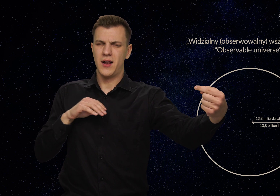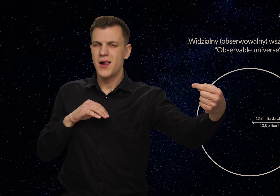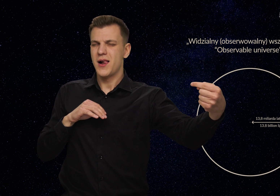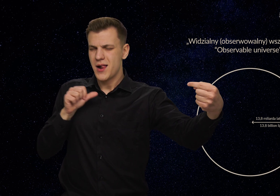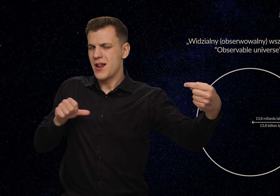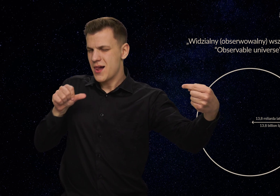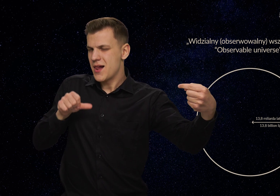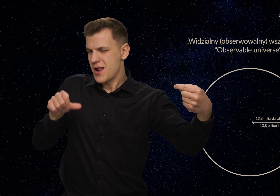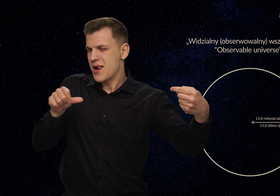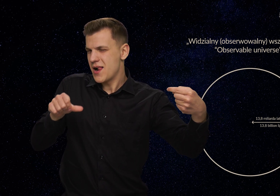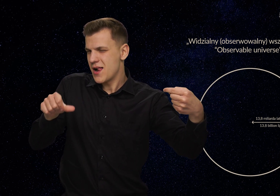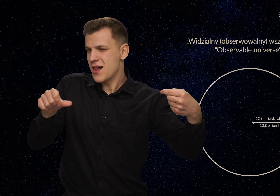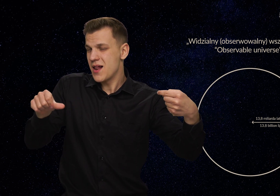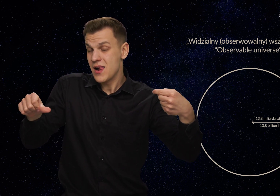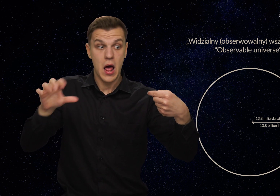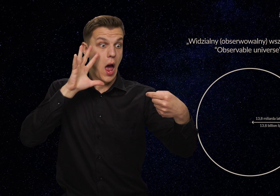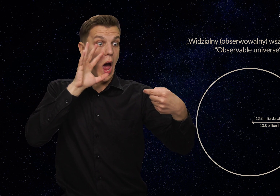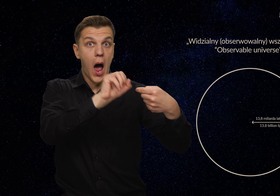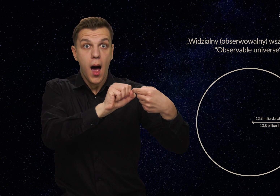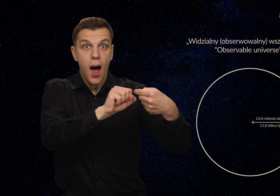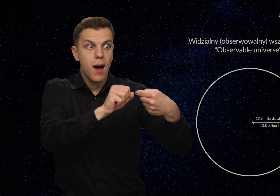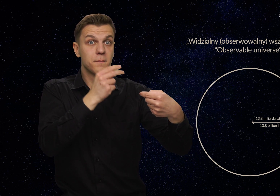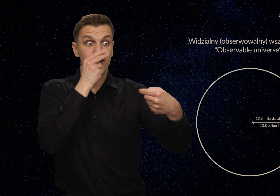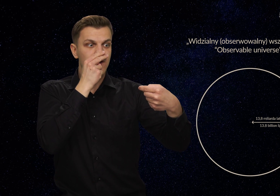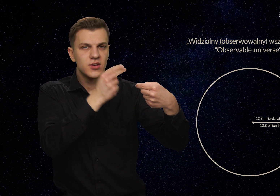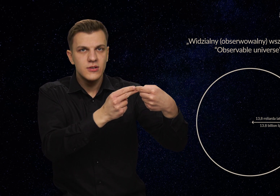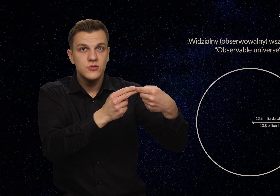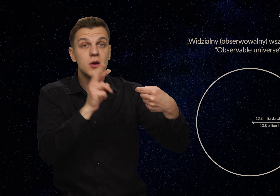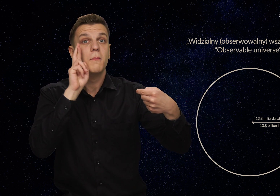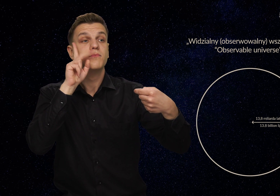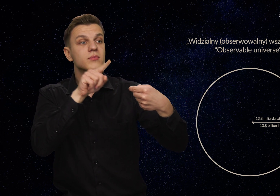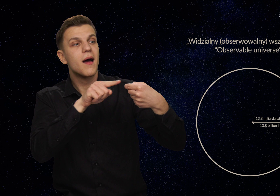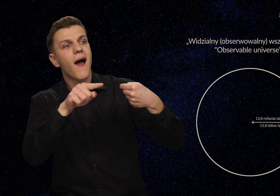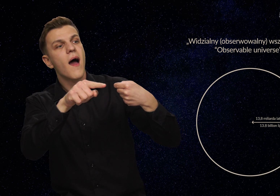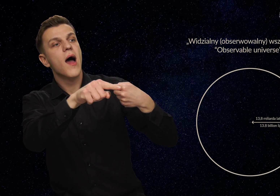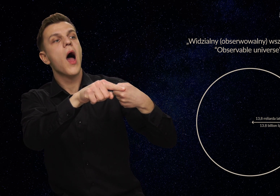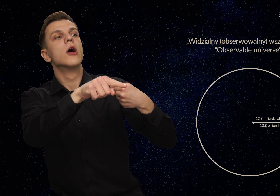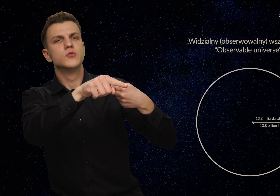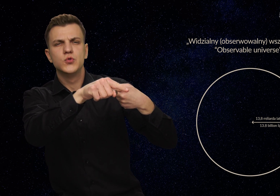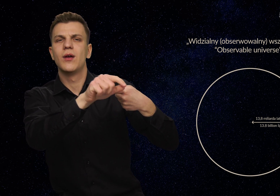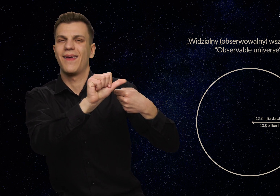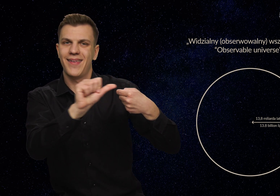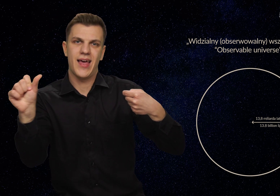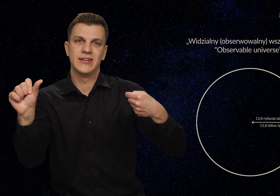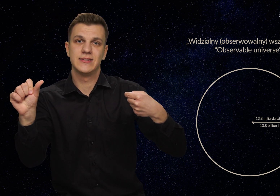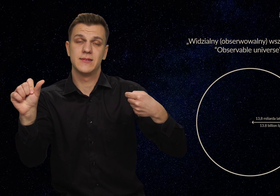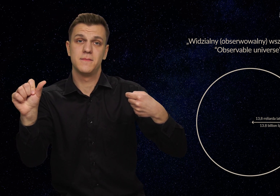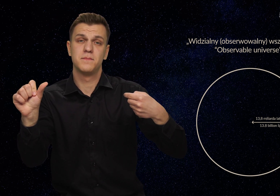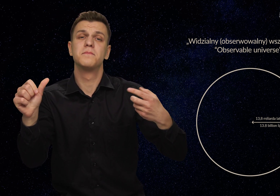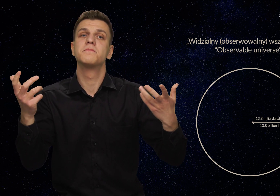whose light has already managed to reach us,